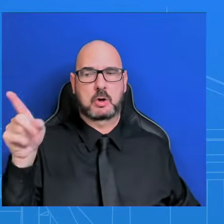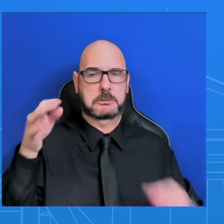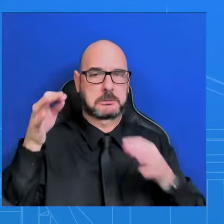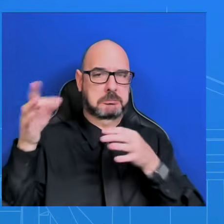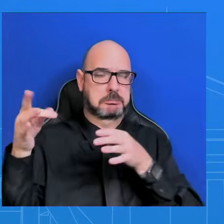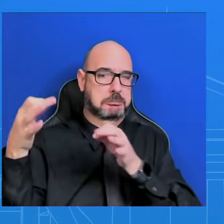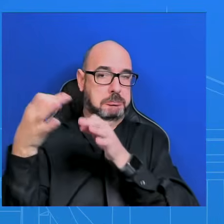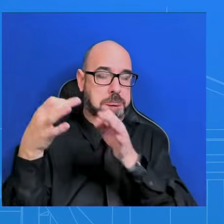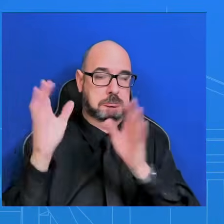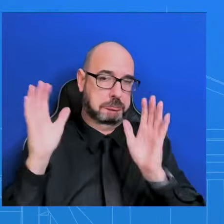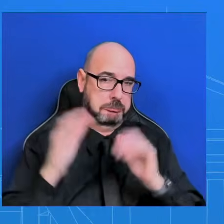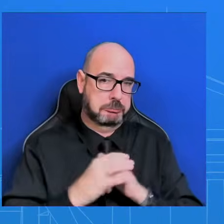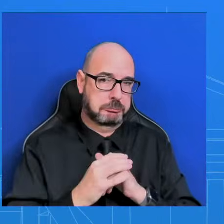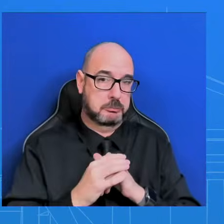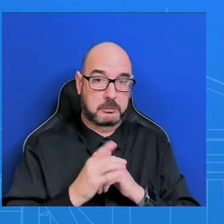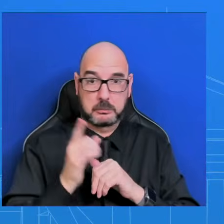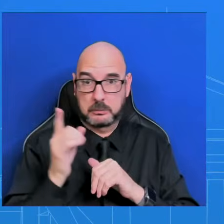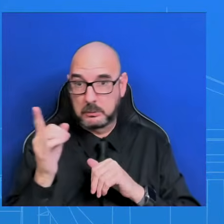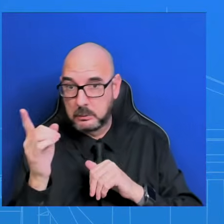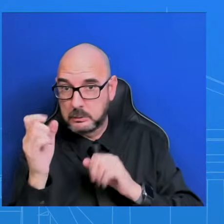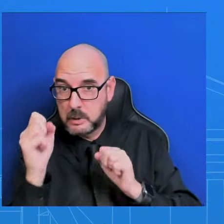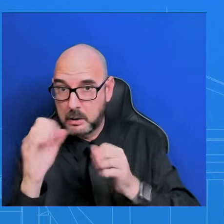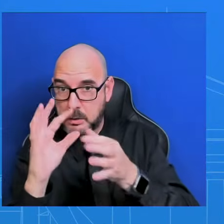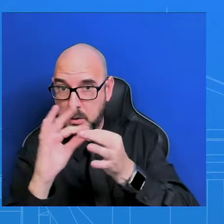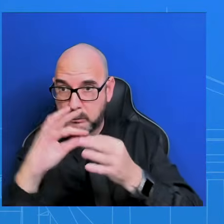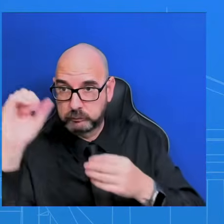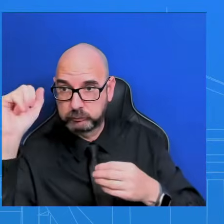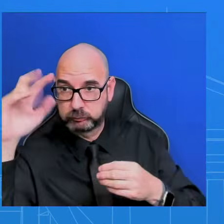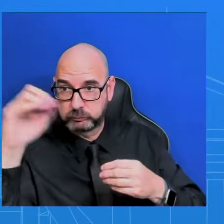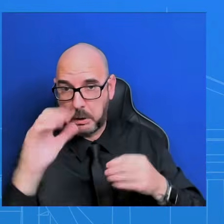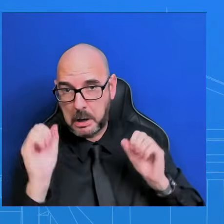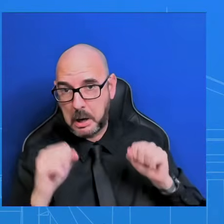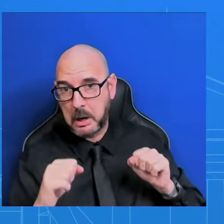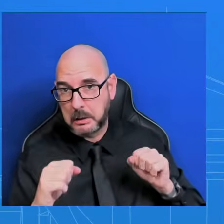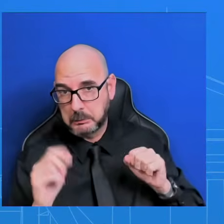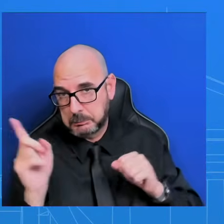They believe that they have had good effects on degrading some of these Houthi capabilities.